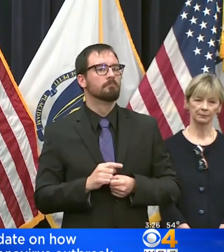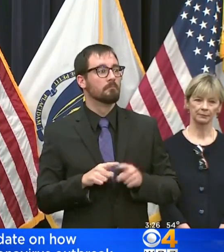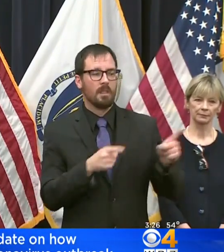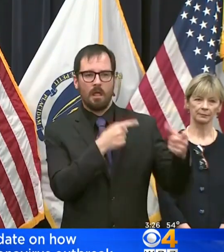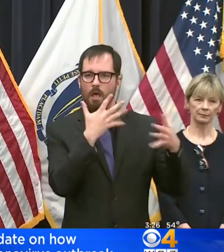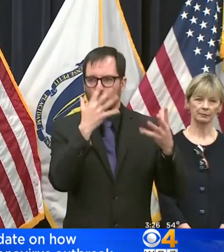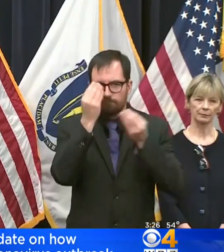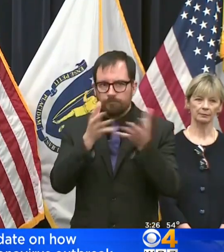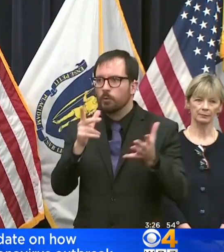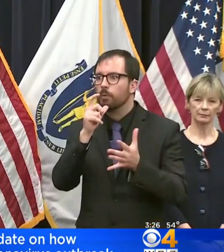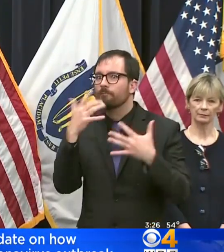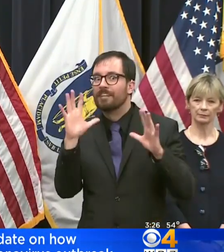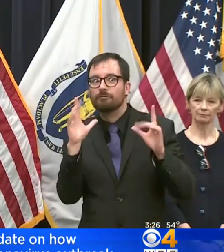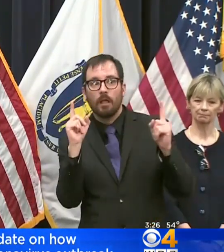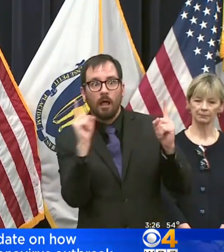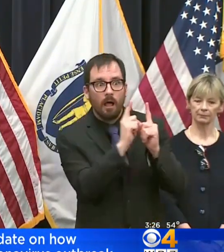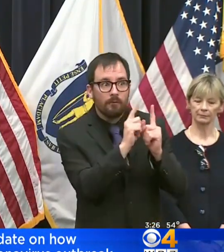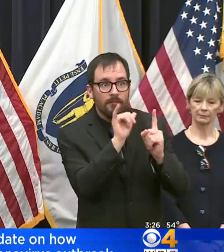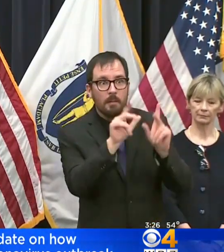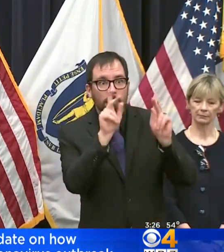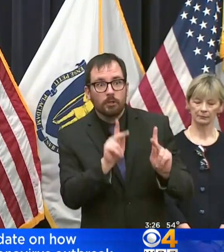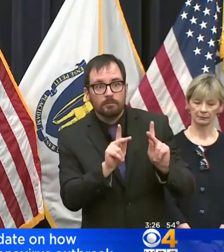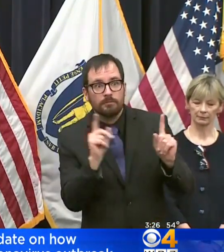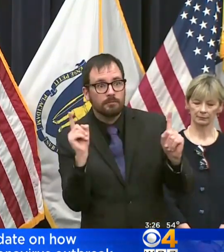HE ALSO SAID IN A STATEMENT THAT